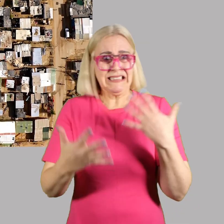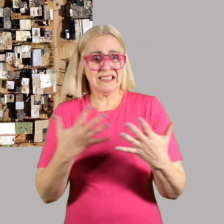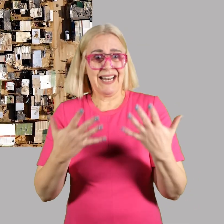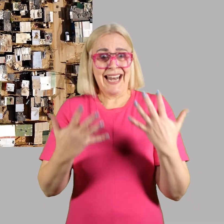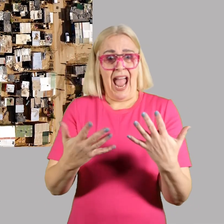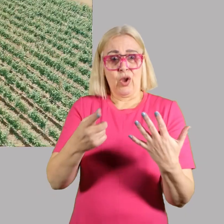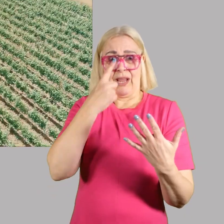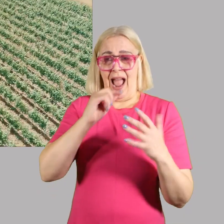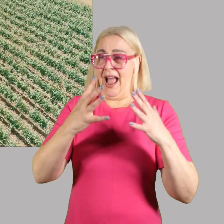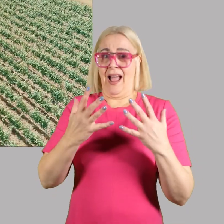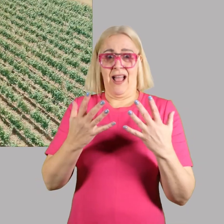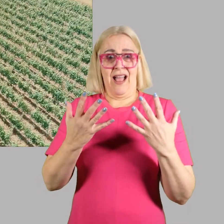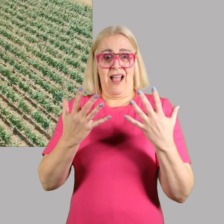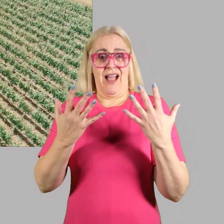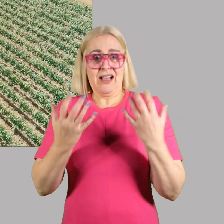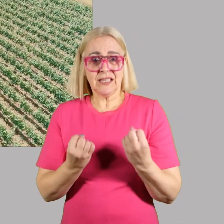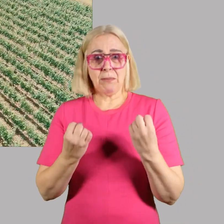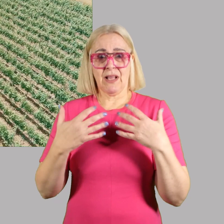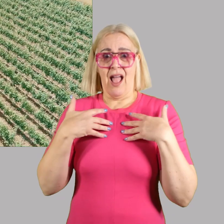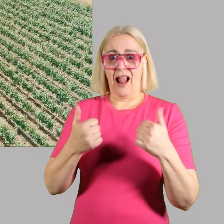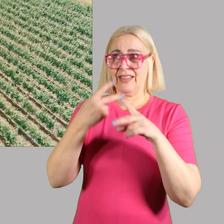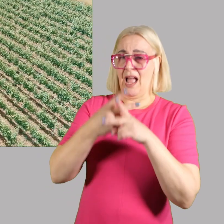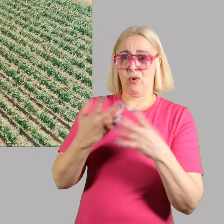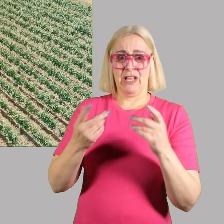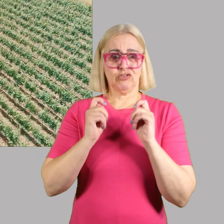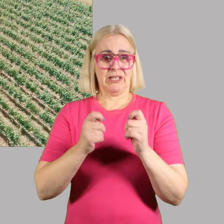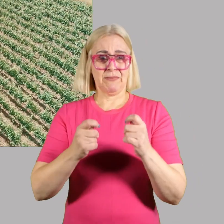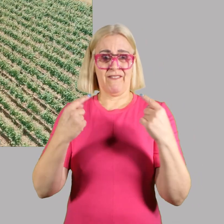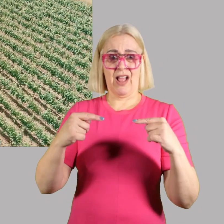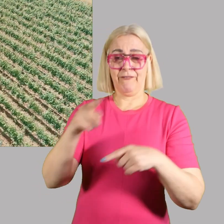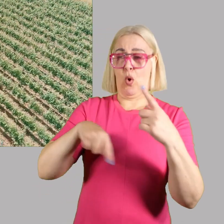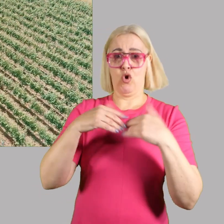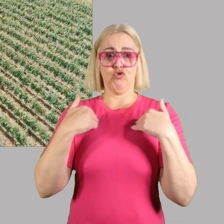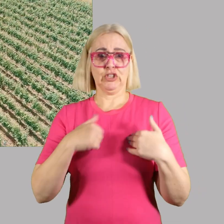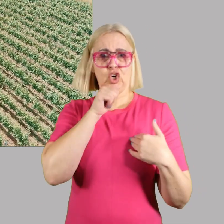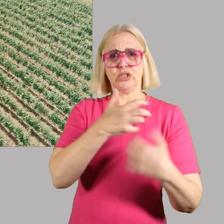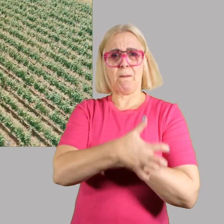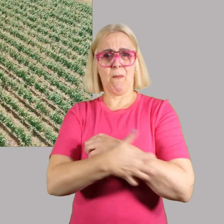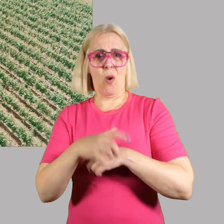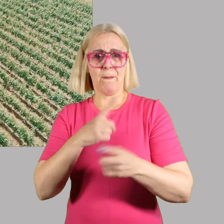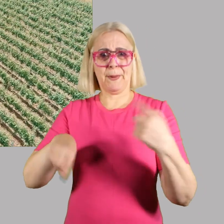And you cannot accept to have a healthcare system where treatment availability distinguishes